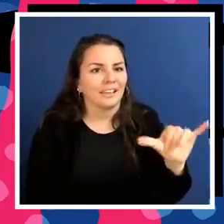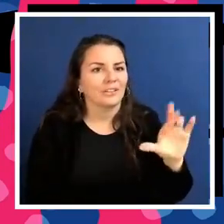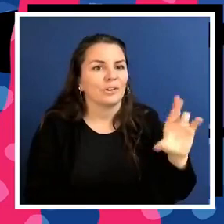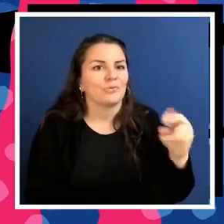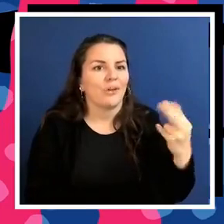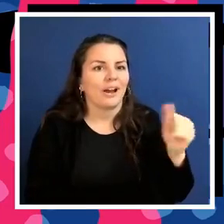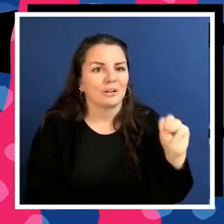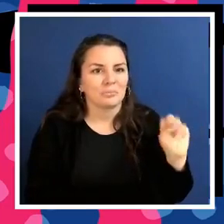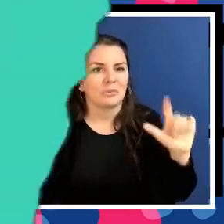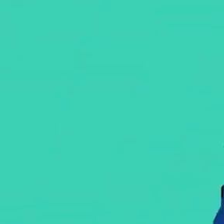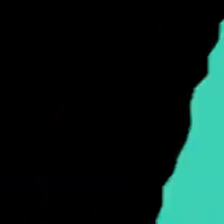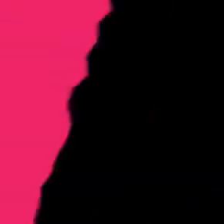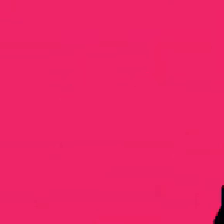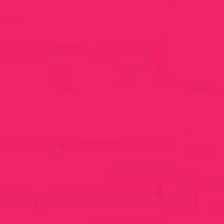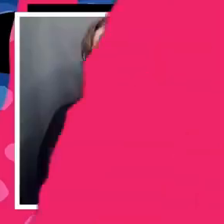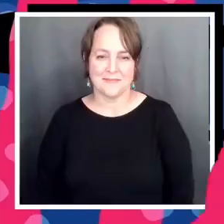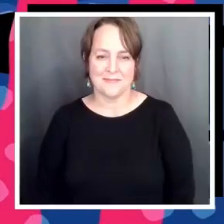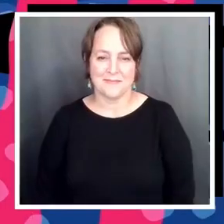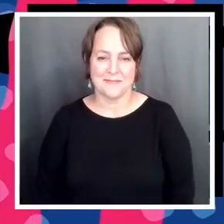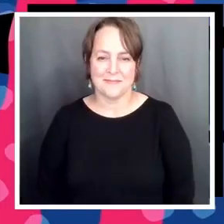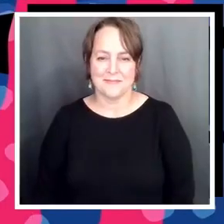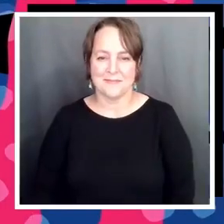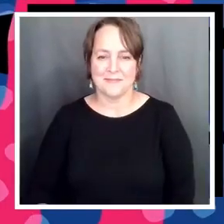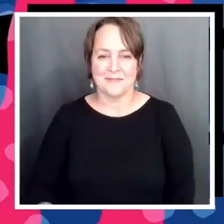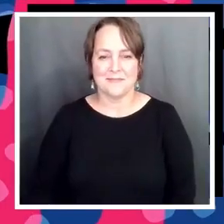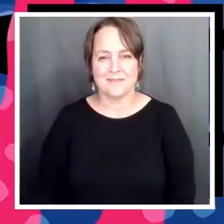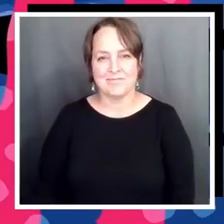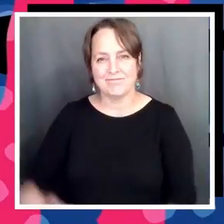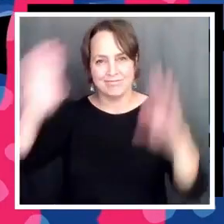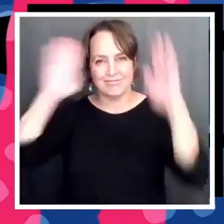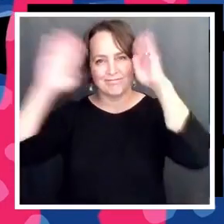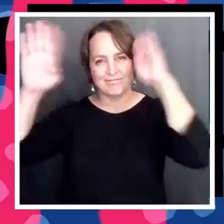SECRETARY OF STATE AND PRESIDENTIAL CANDIDATE.